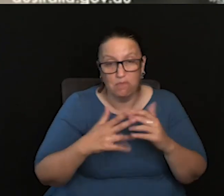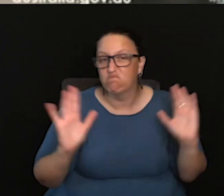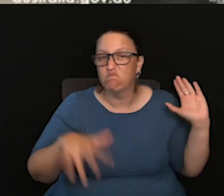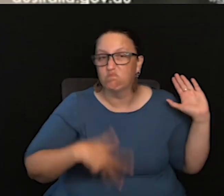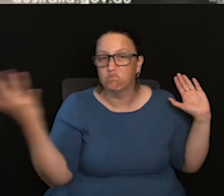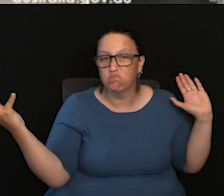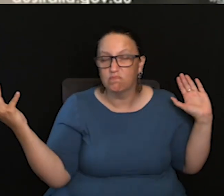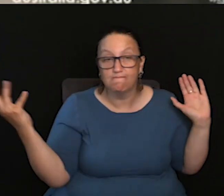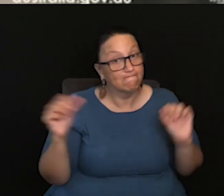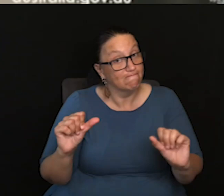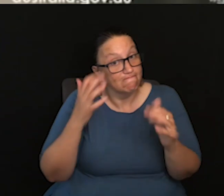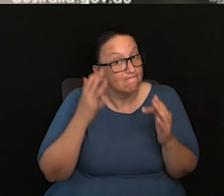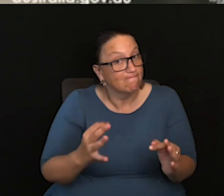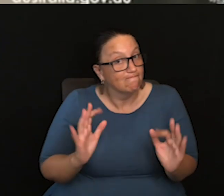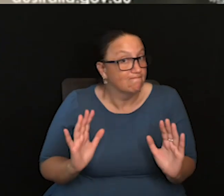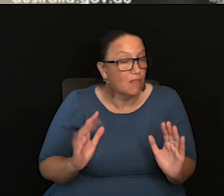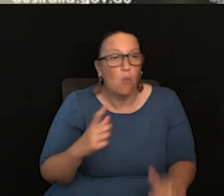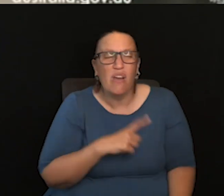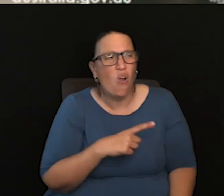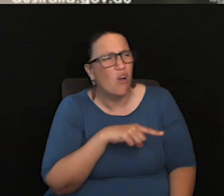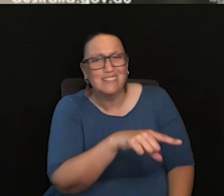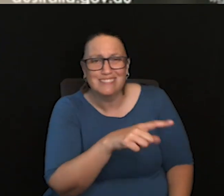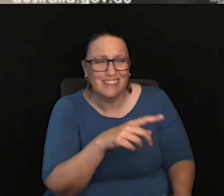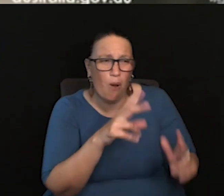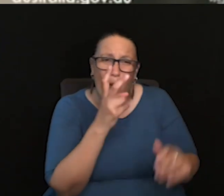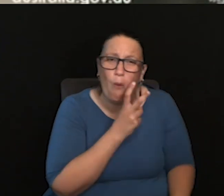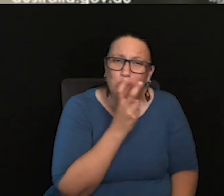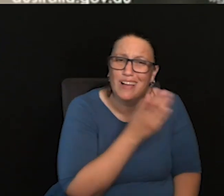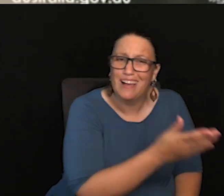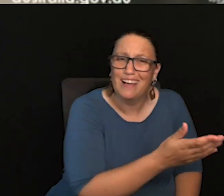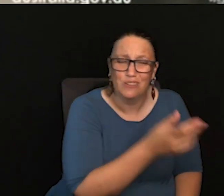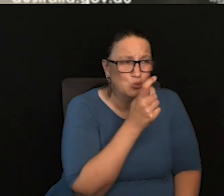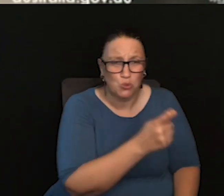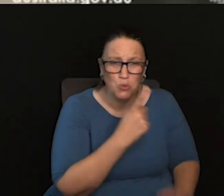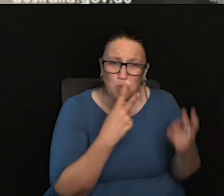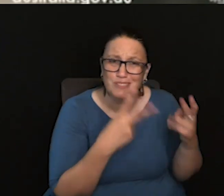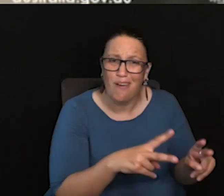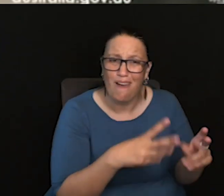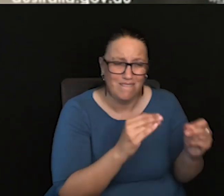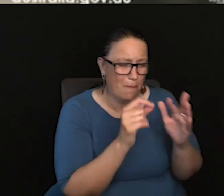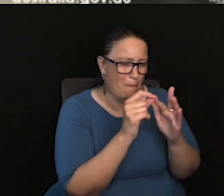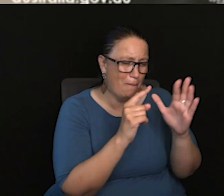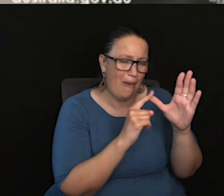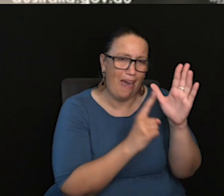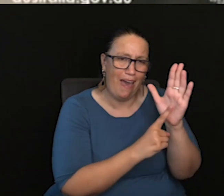But our message is very clear. You don't want Mum or Dad, Grandma or Grandpa, to die alone,